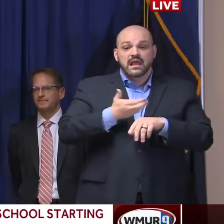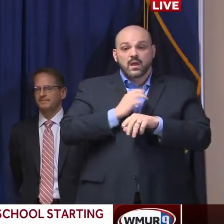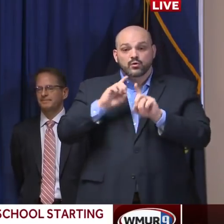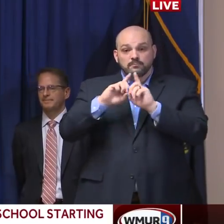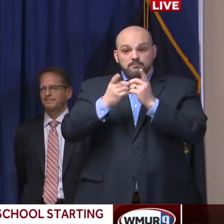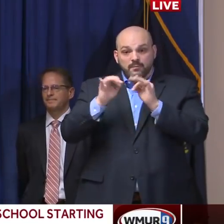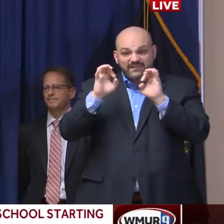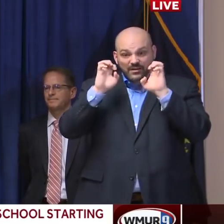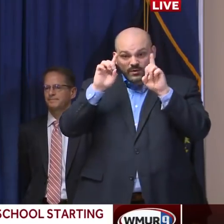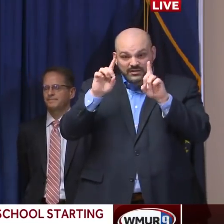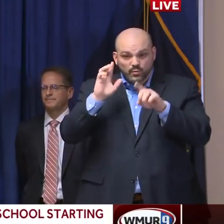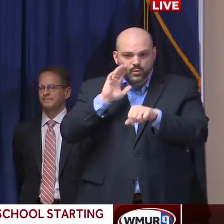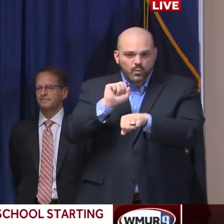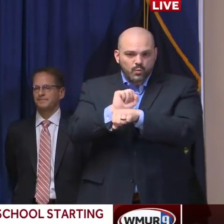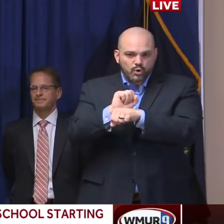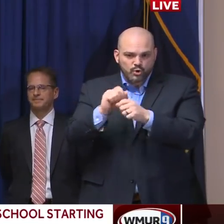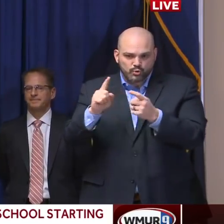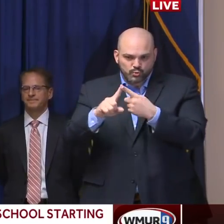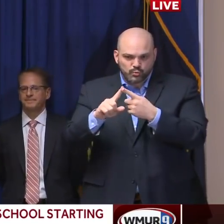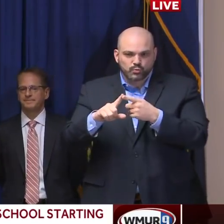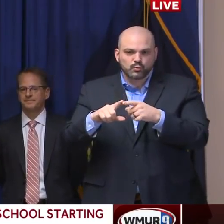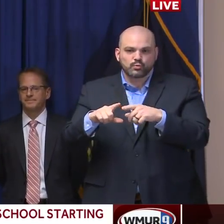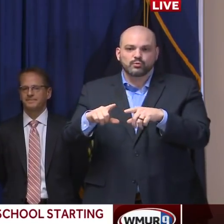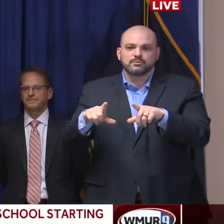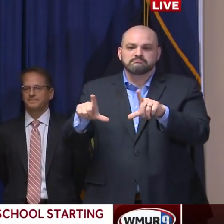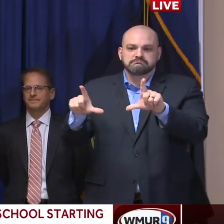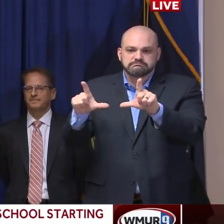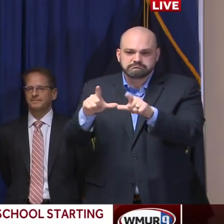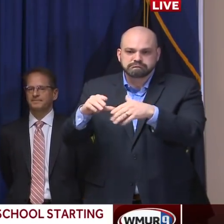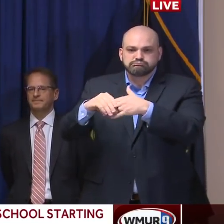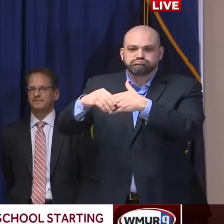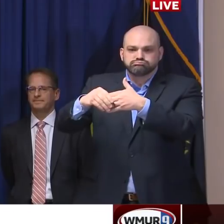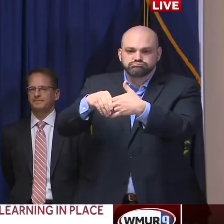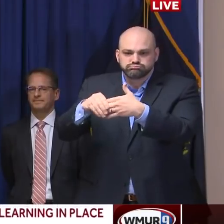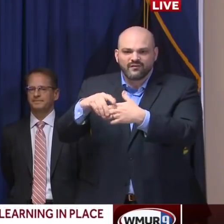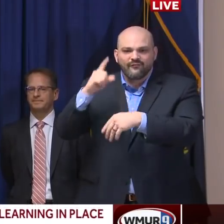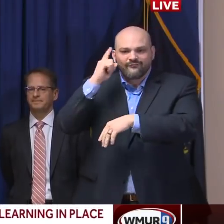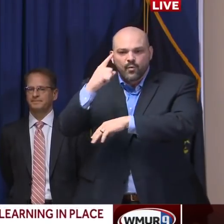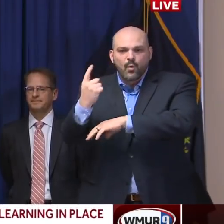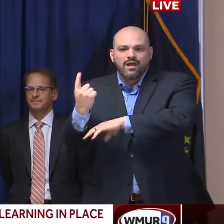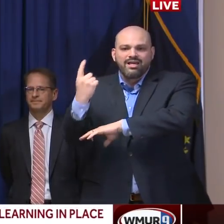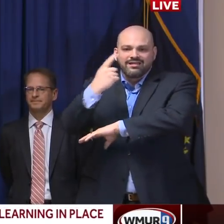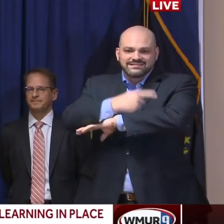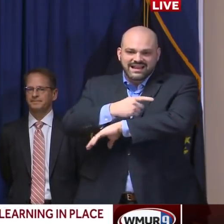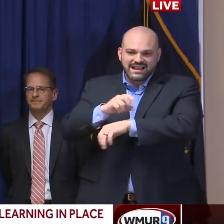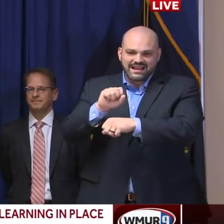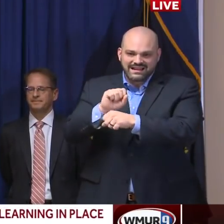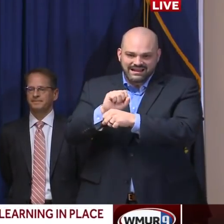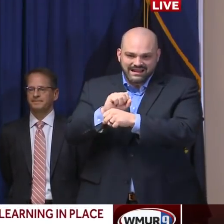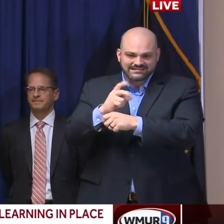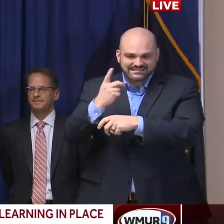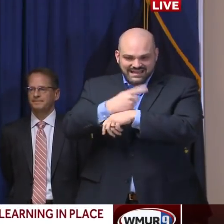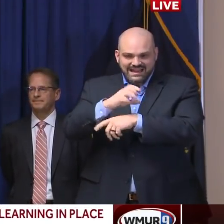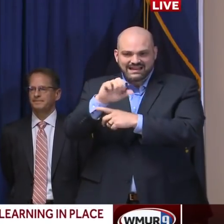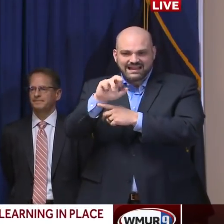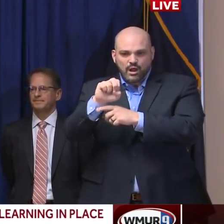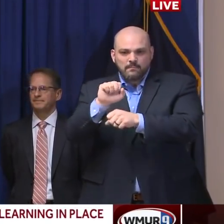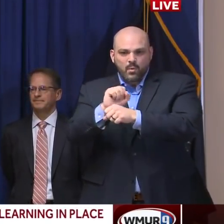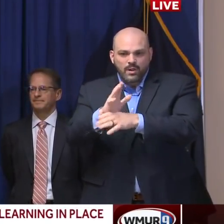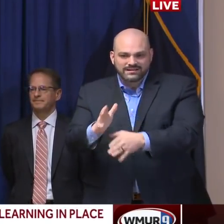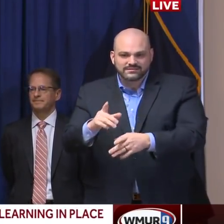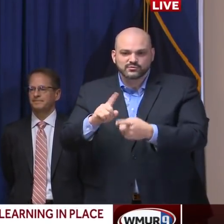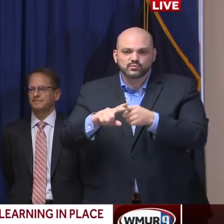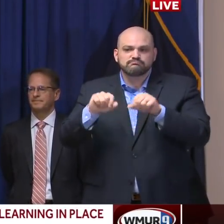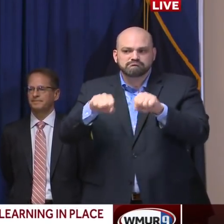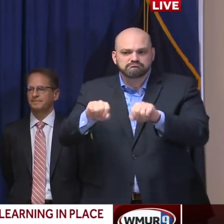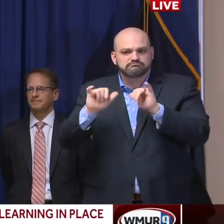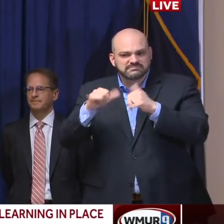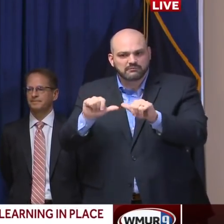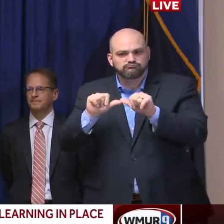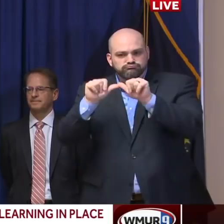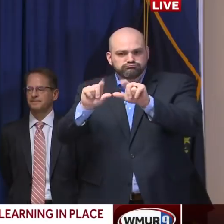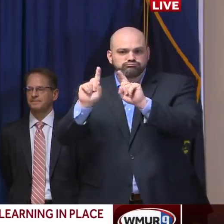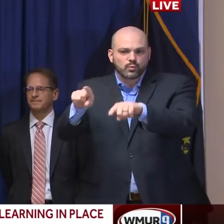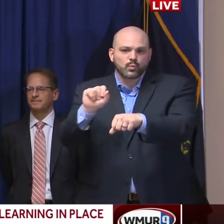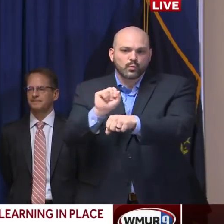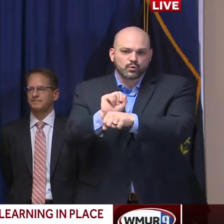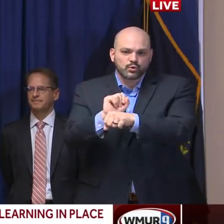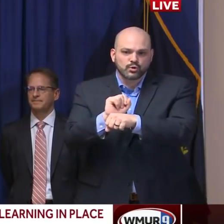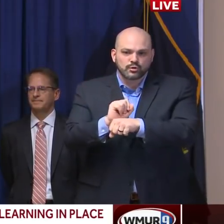PURSUANT TO THE EXECUTIVE ORDER I SHOULD FRIDAY, THE COMMISSIONABLE TAKE STEPS TO PROVIDE ASYSTEMATIC DIDN’T -- TO PROVIDE FLEXIBILITY IN LICENSING TEMPORARY CHILDCARE FOR